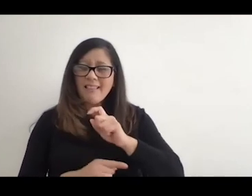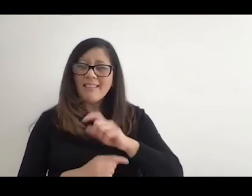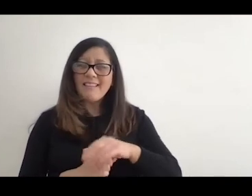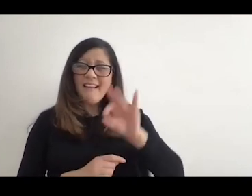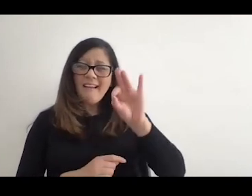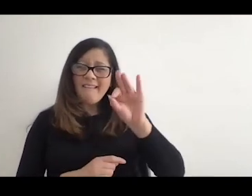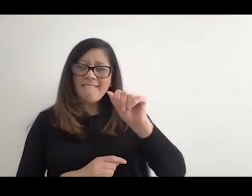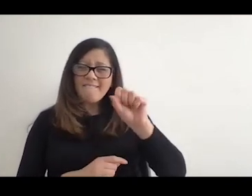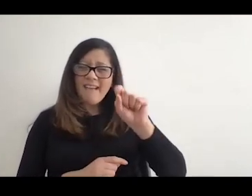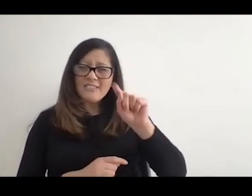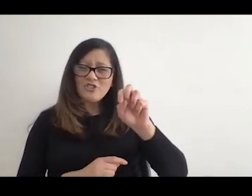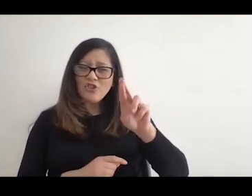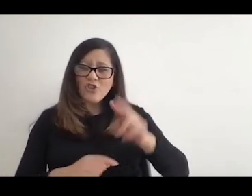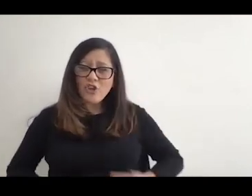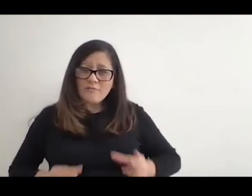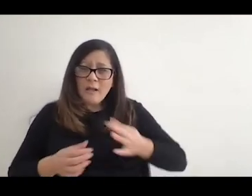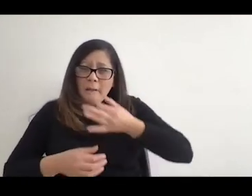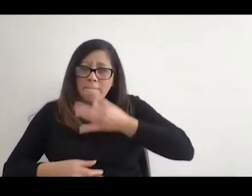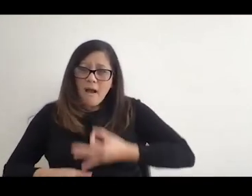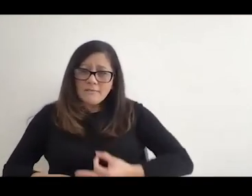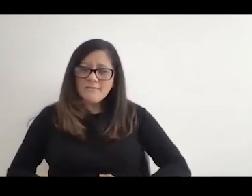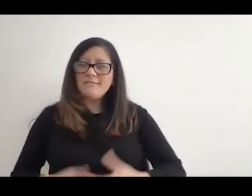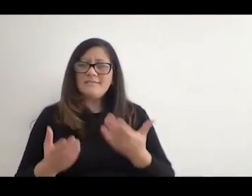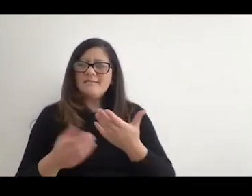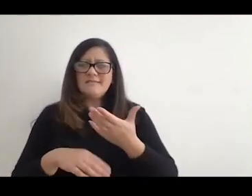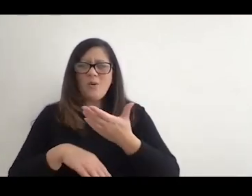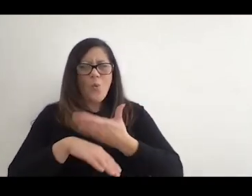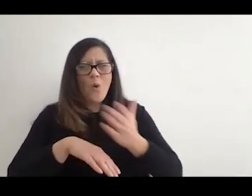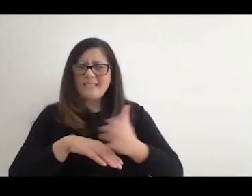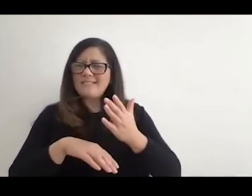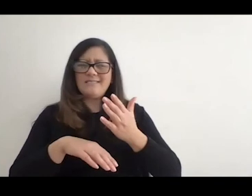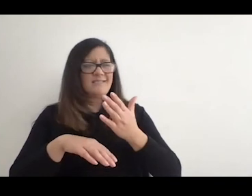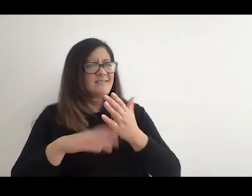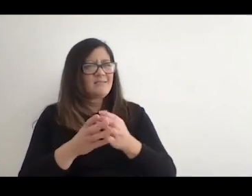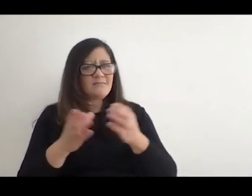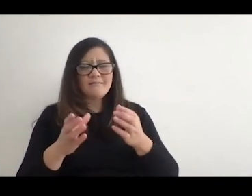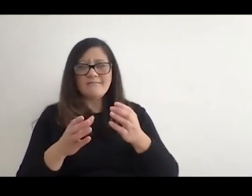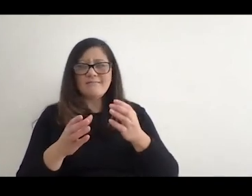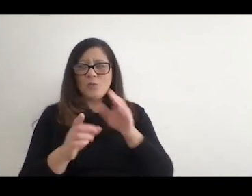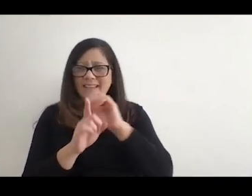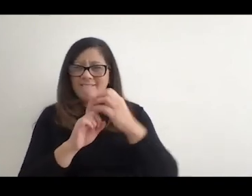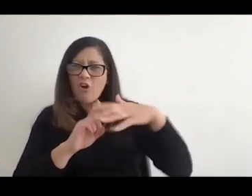to people is if you can't get beyond people with disabilities right now, I would not get into it.